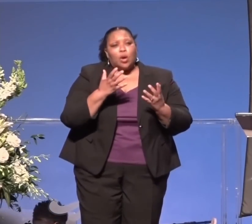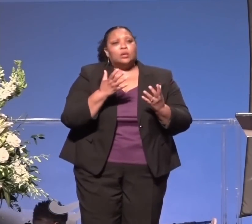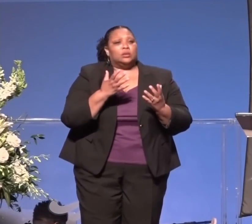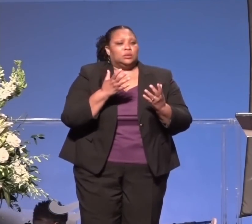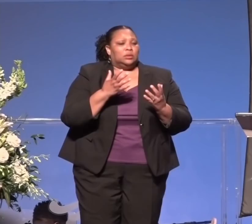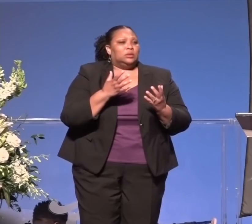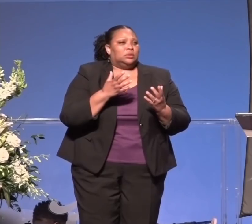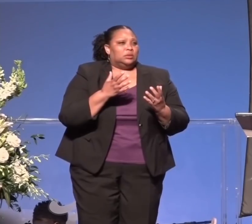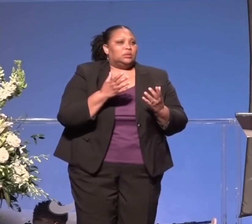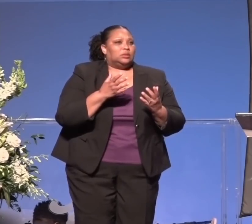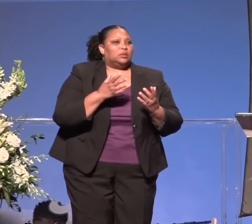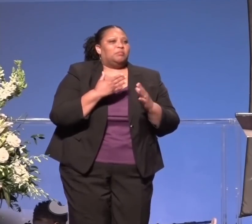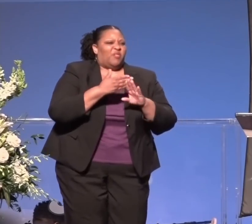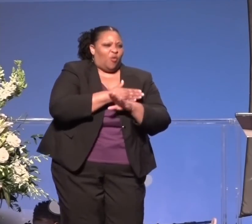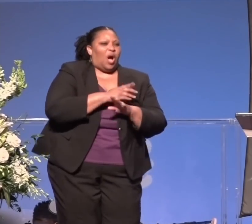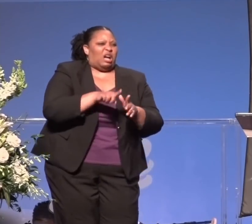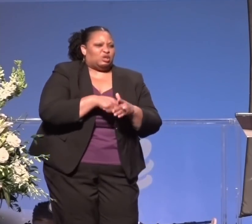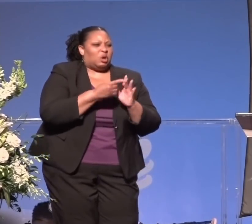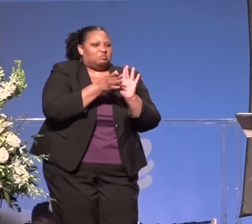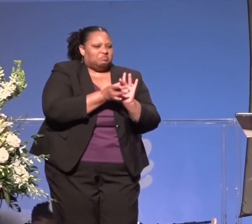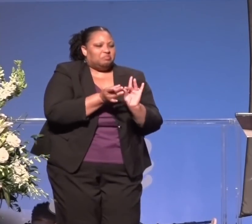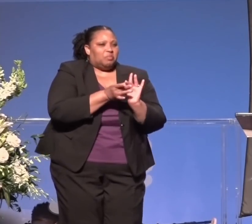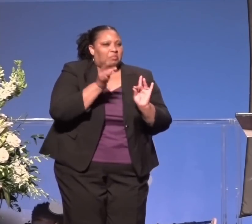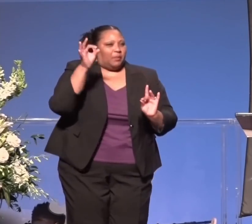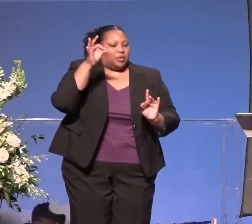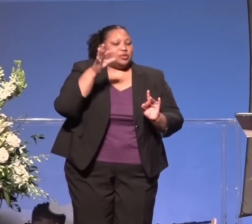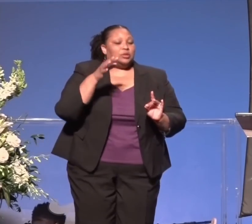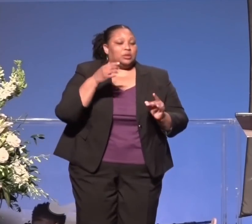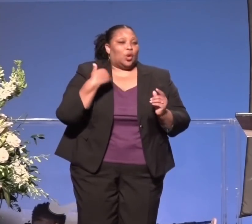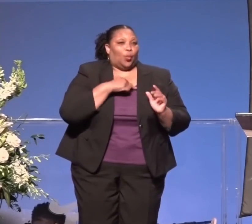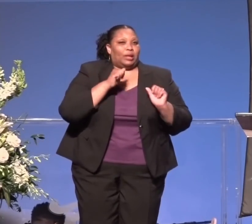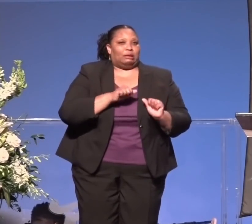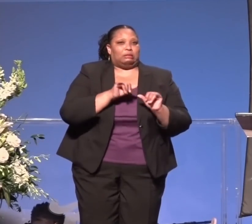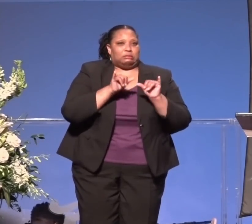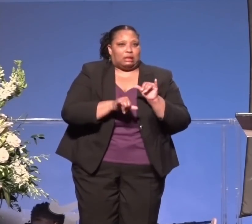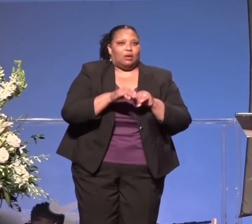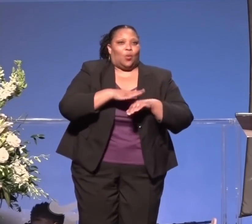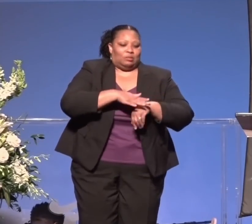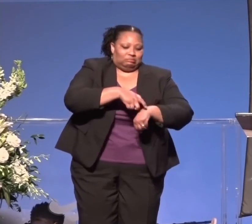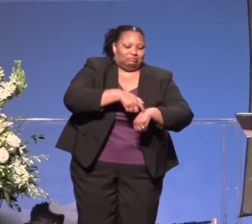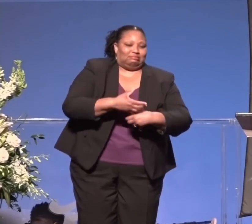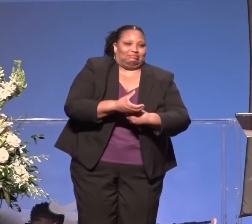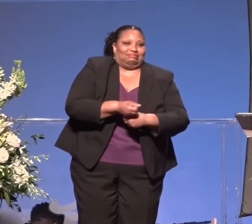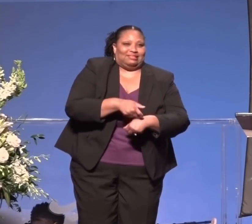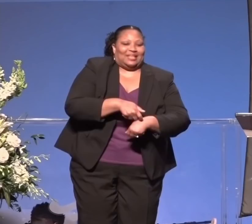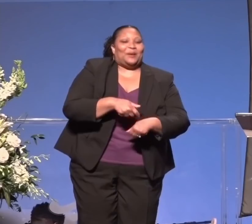I ALSO WANT TO, AND I’M GOING TO